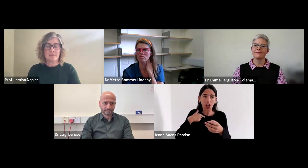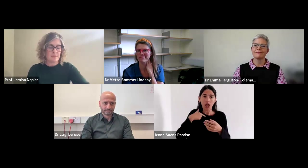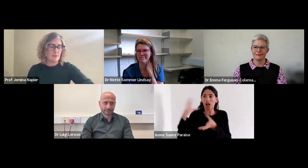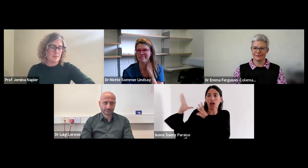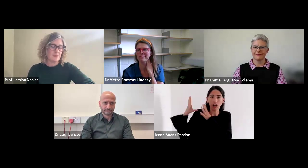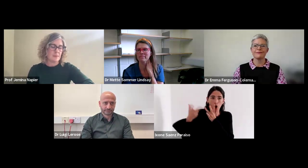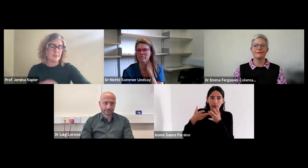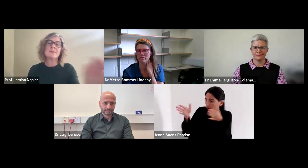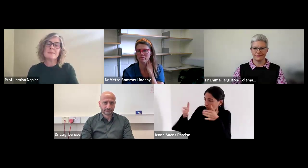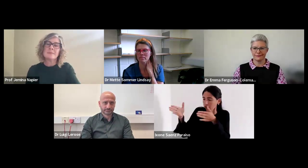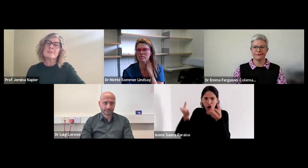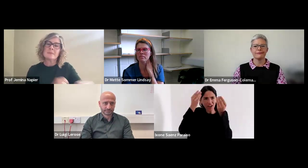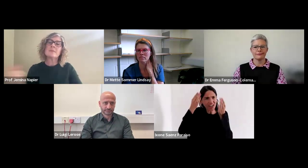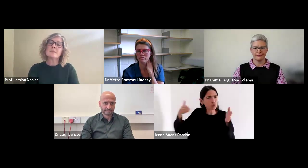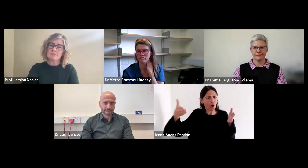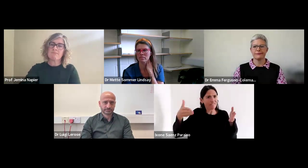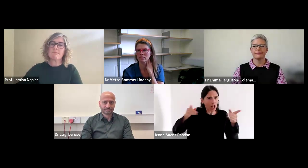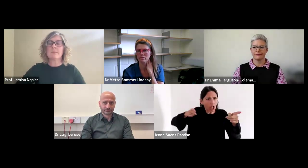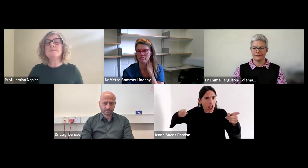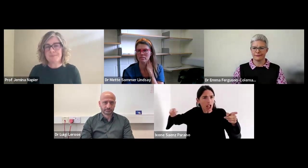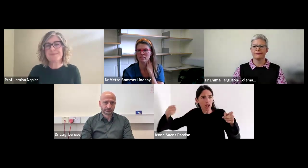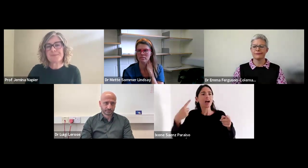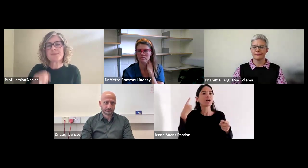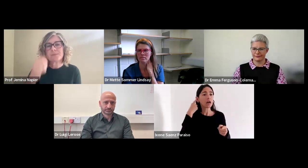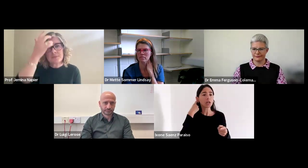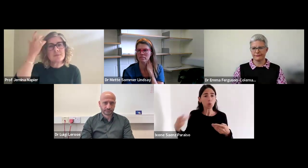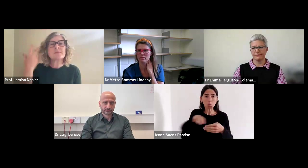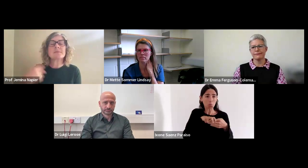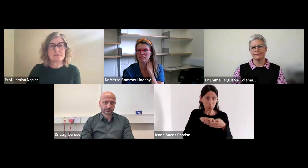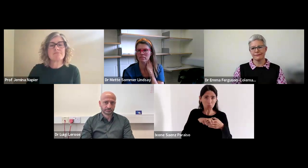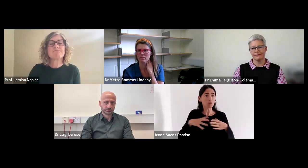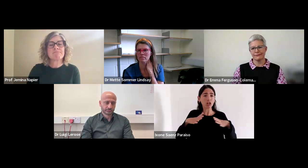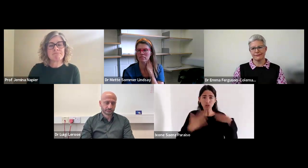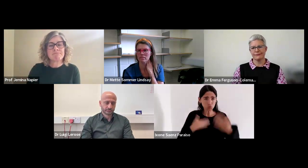hearing peers because perhaps I've not been able to find interpreters or I have an administrative